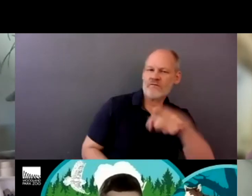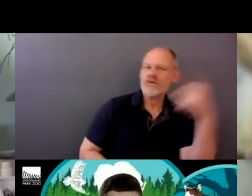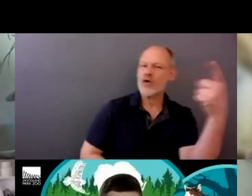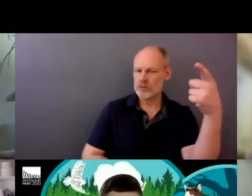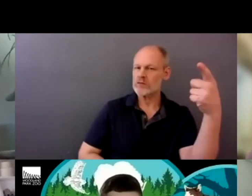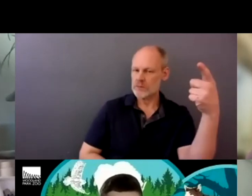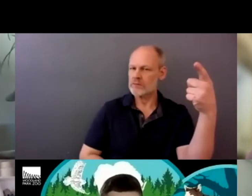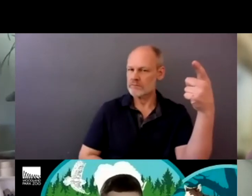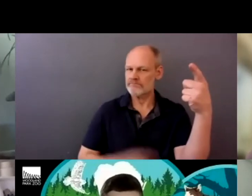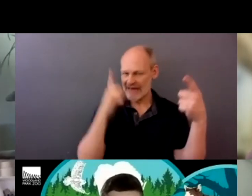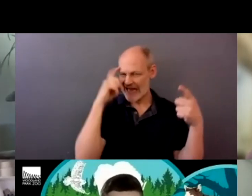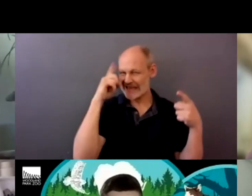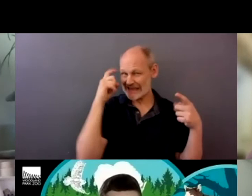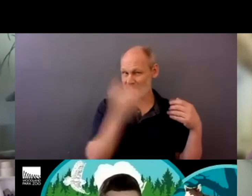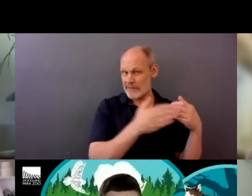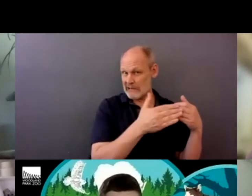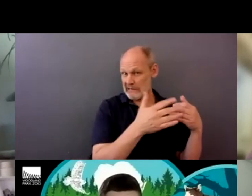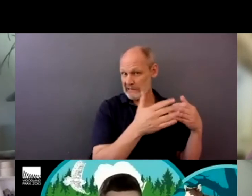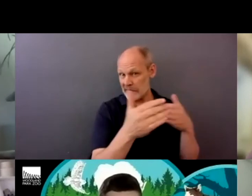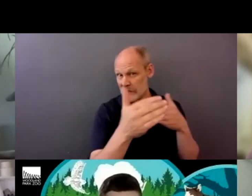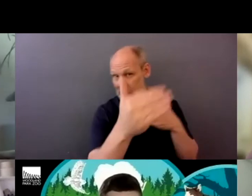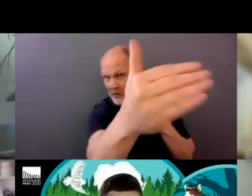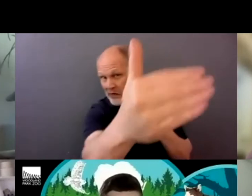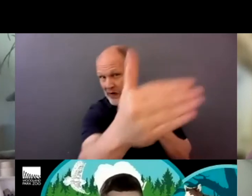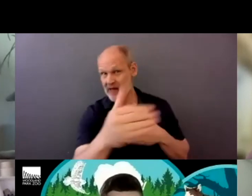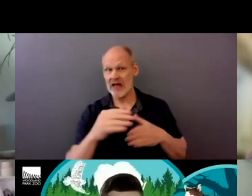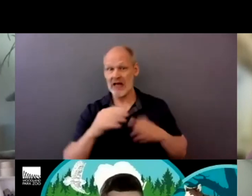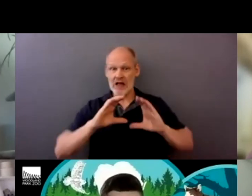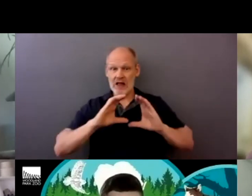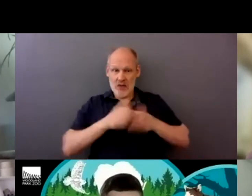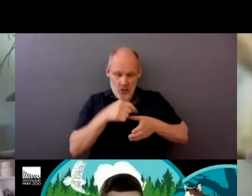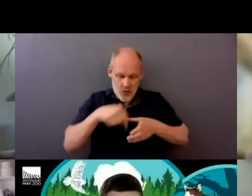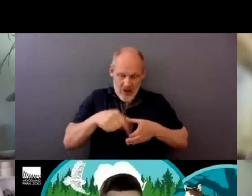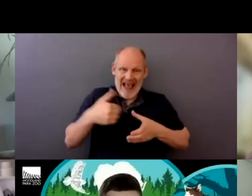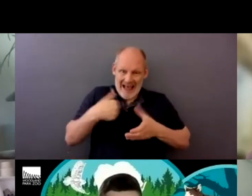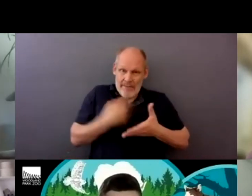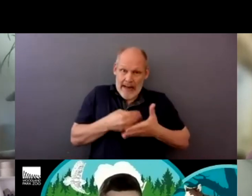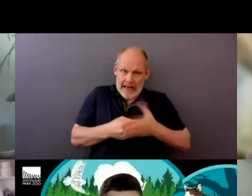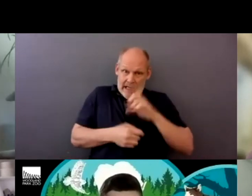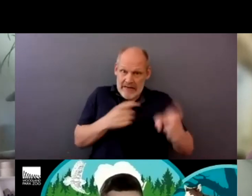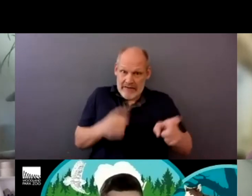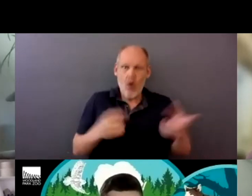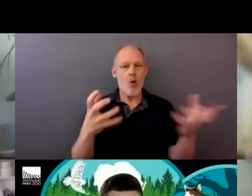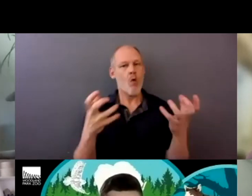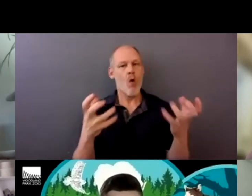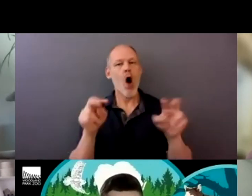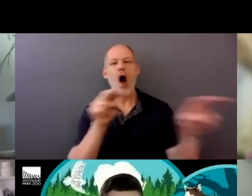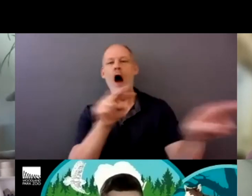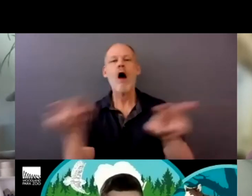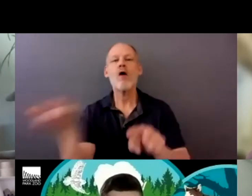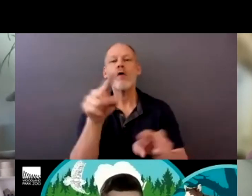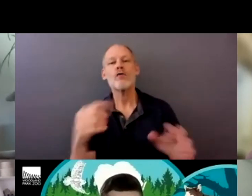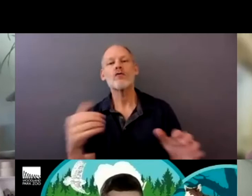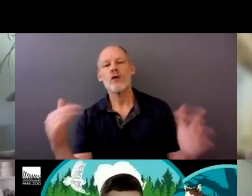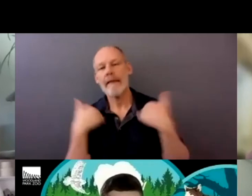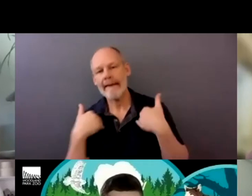that is what we want to create more of to leverage the fact that funders want to fund in that